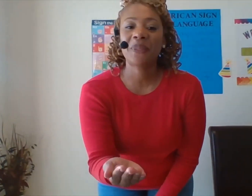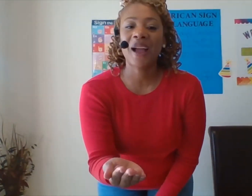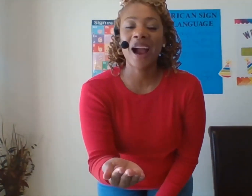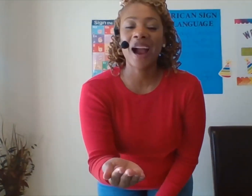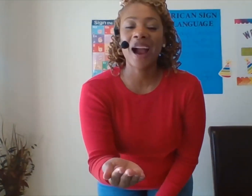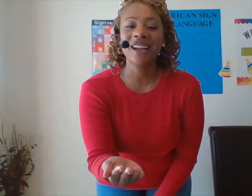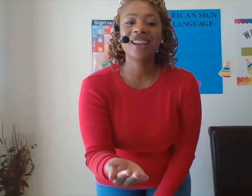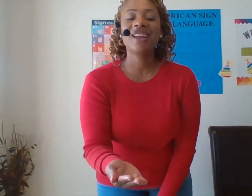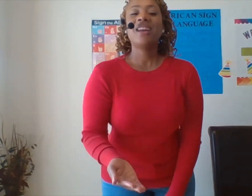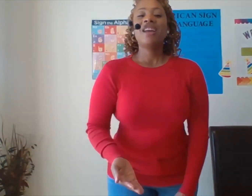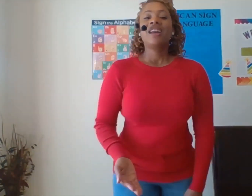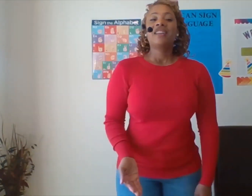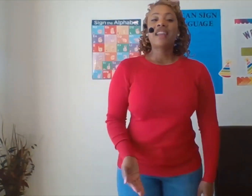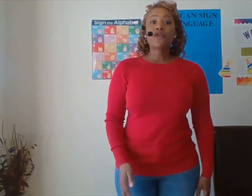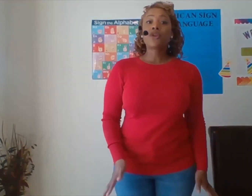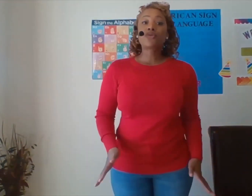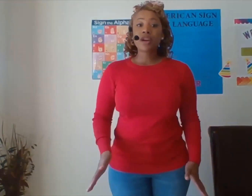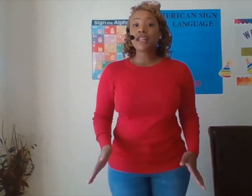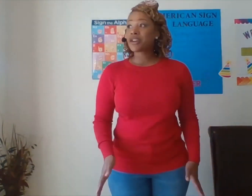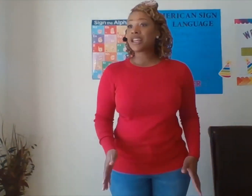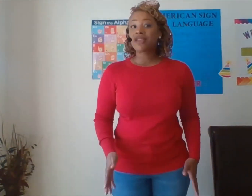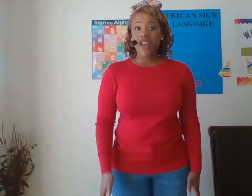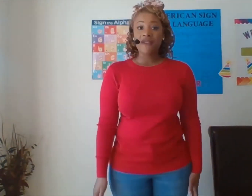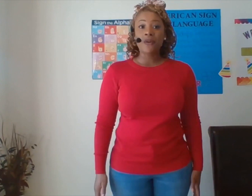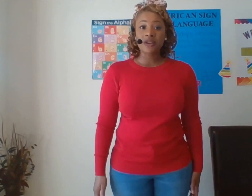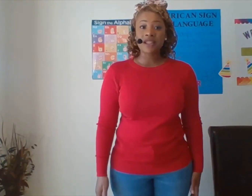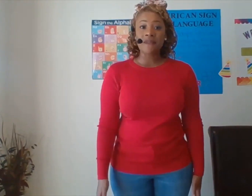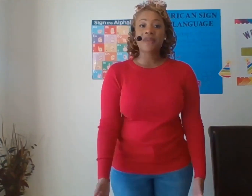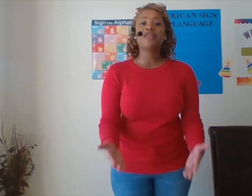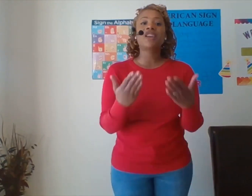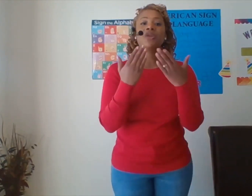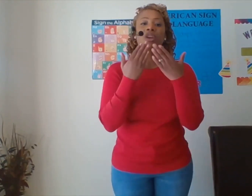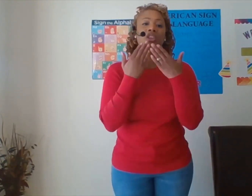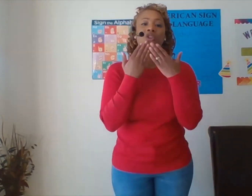alright now if you're really really thankful for something that you can use